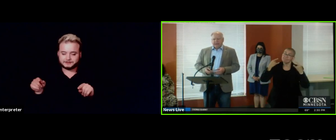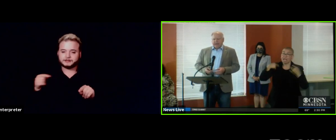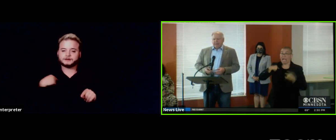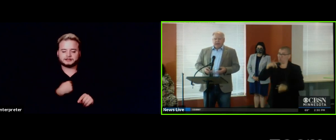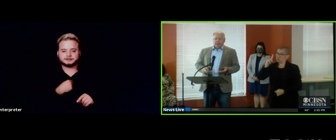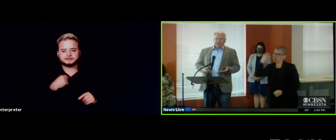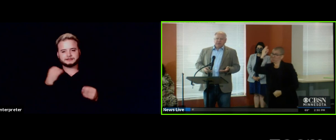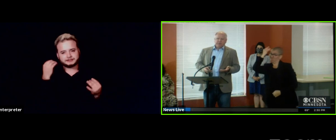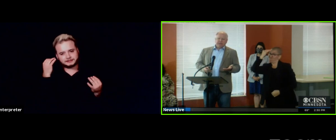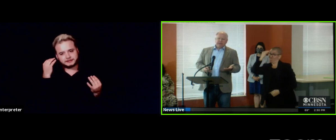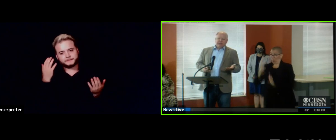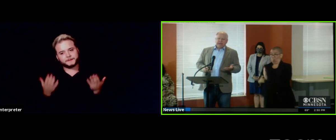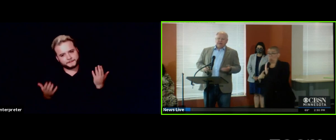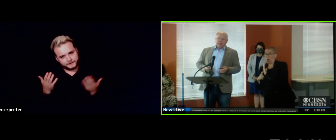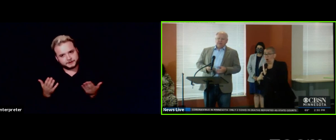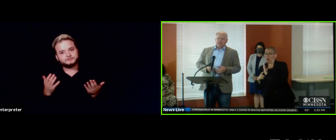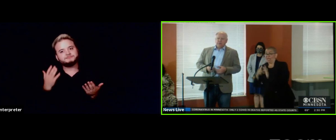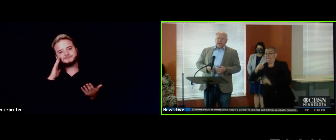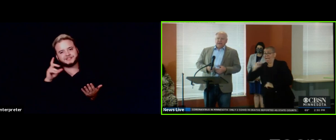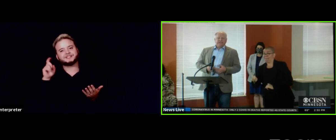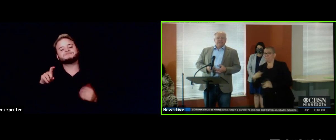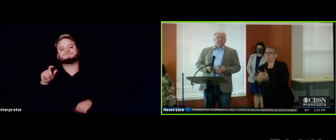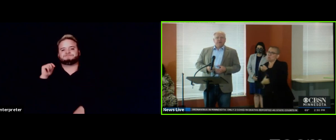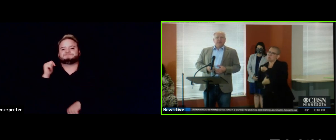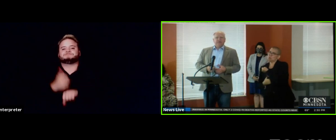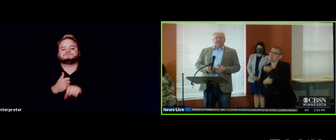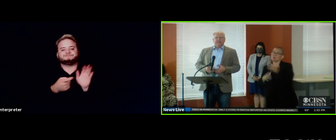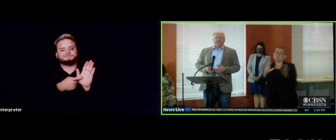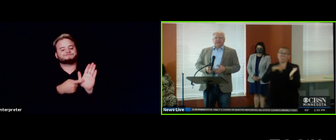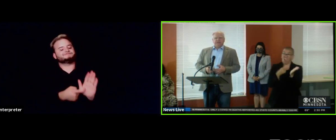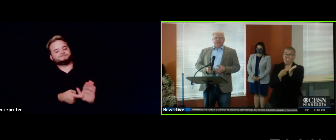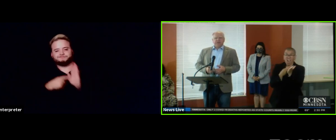will just be again candid with this group it's disappointing to me to see legislators